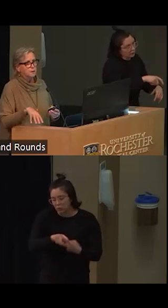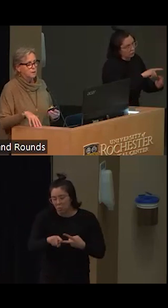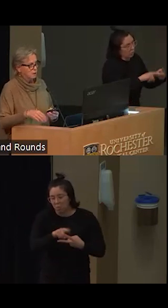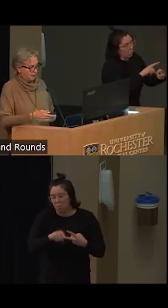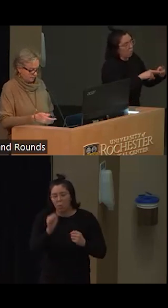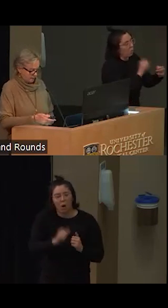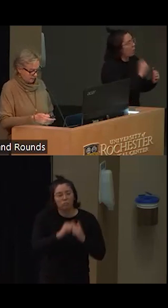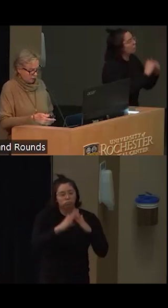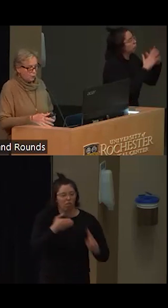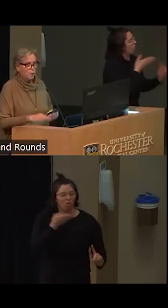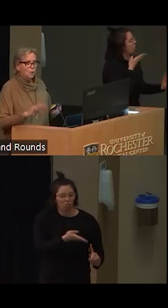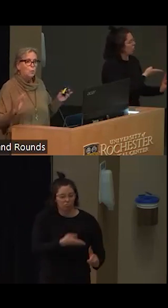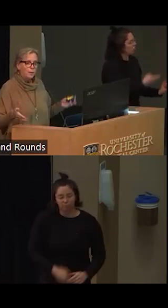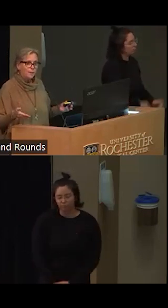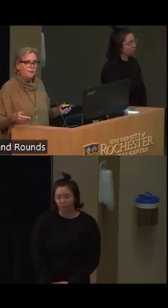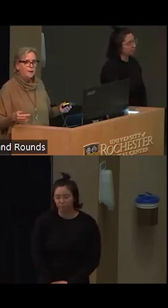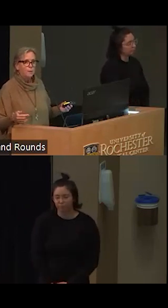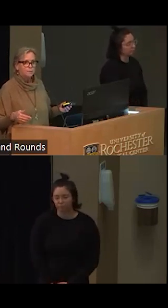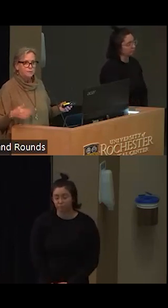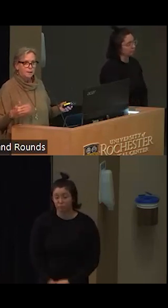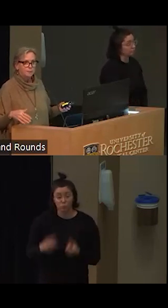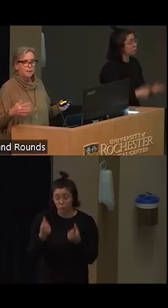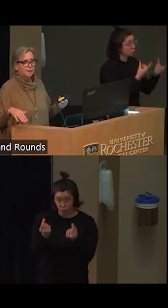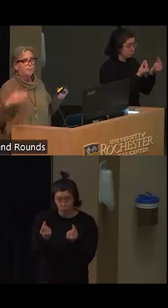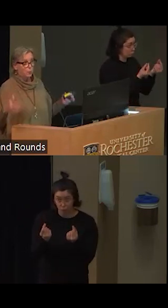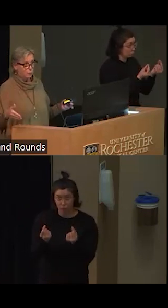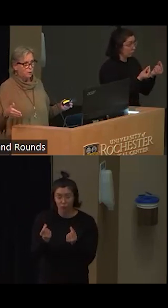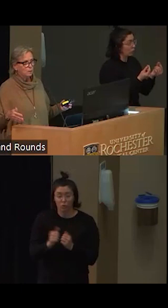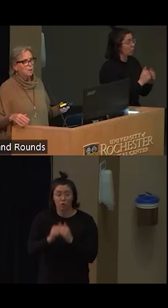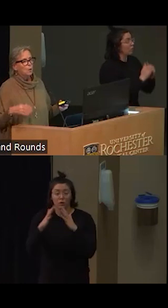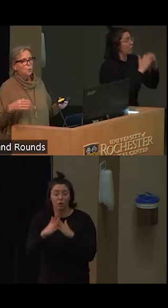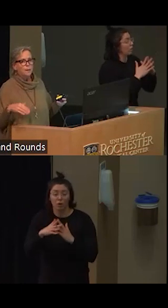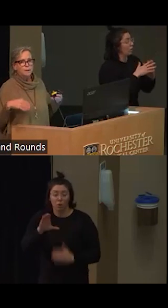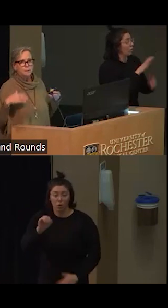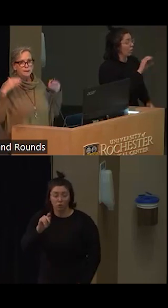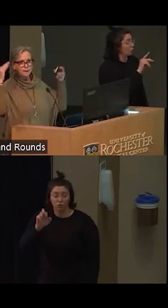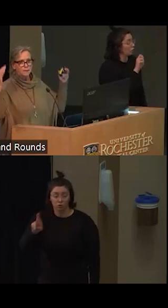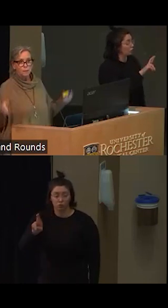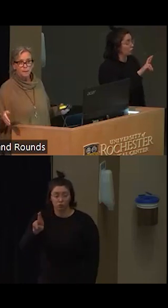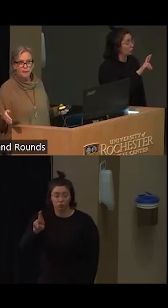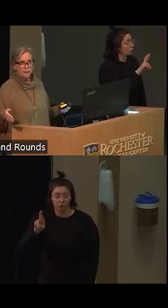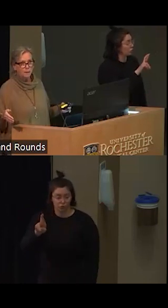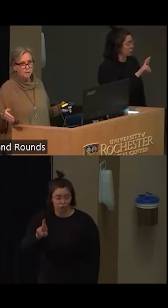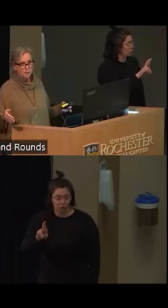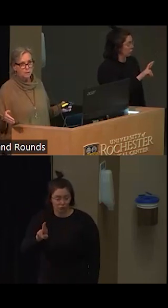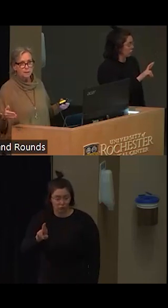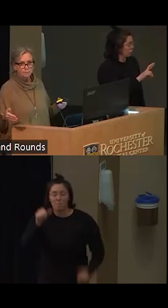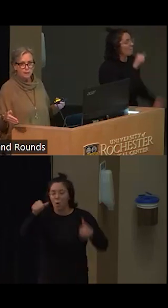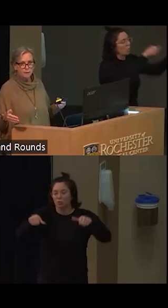First initiate it there so with them we developed a poster which is was hung out on the unit at